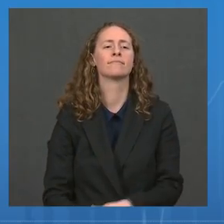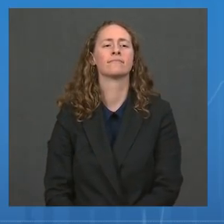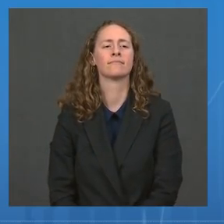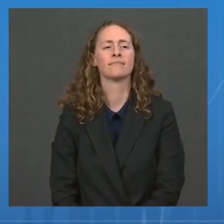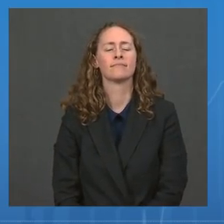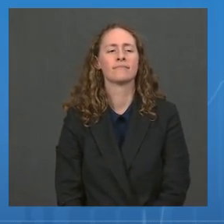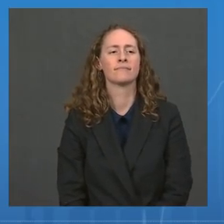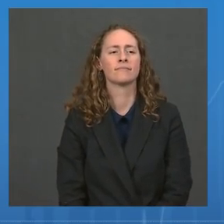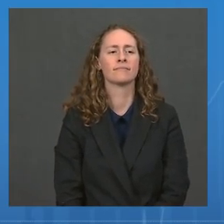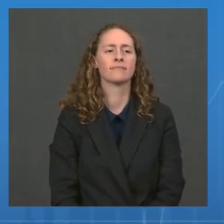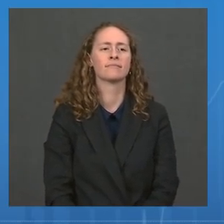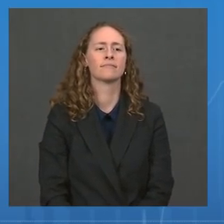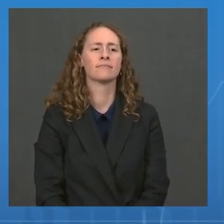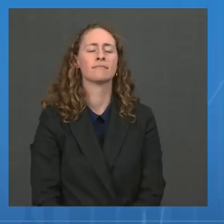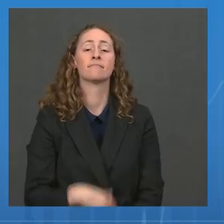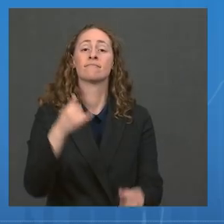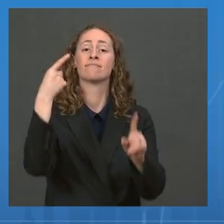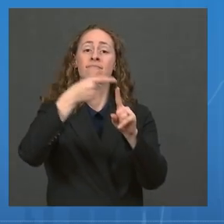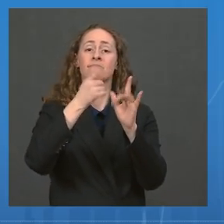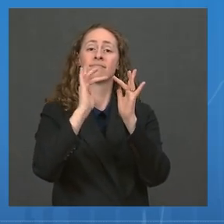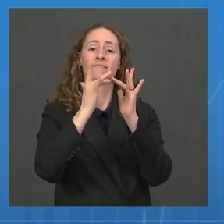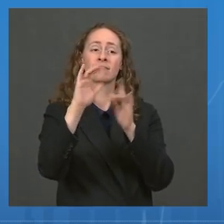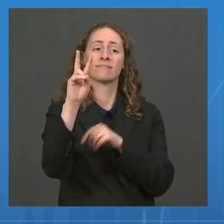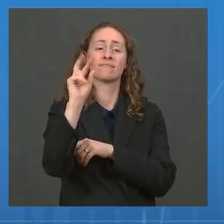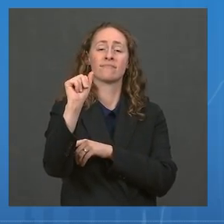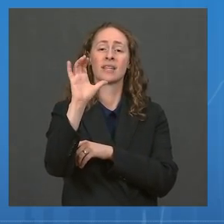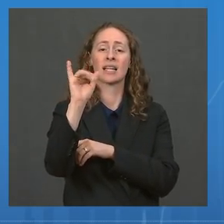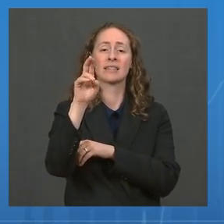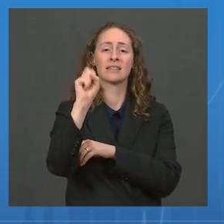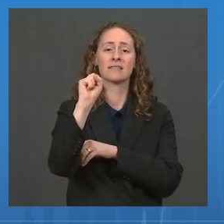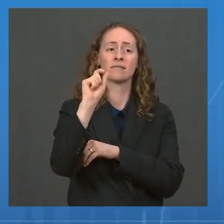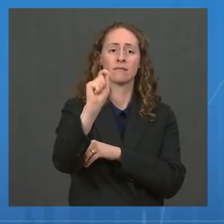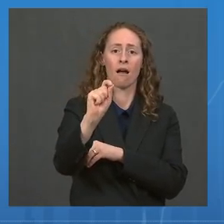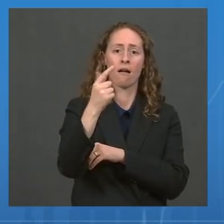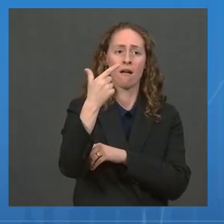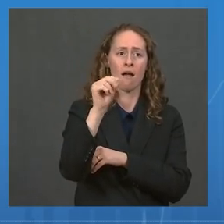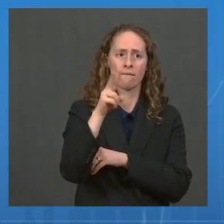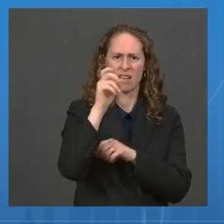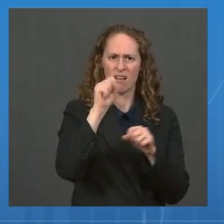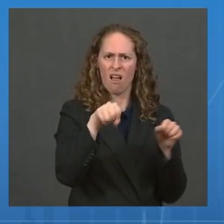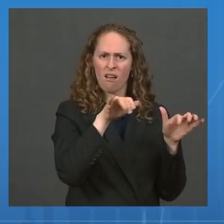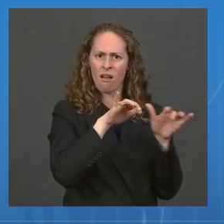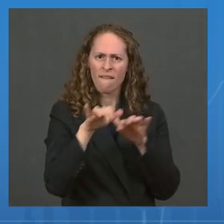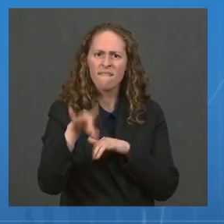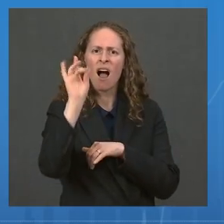you can not only find places where you can get vaccinated, but you can get information on these new booster recommendations